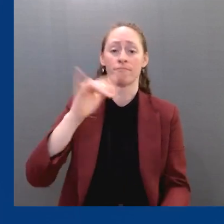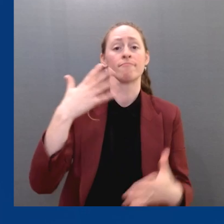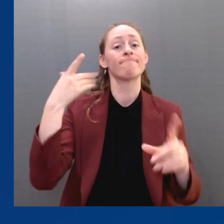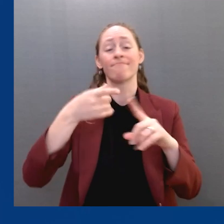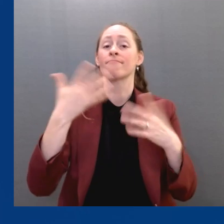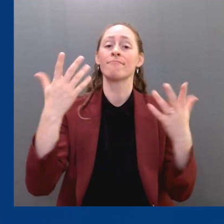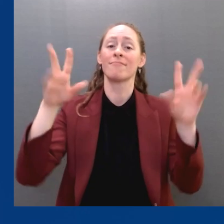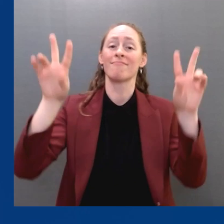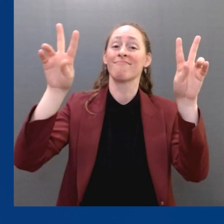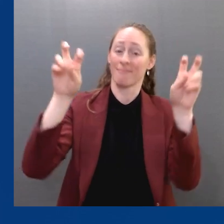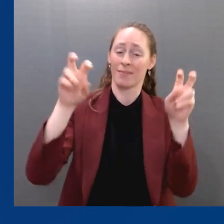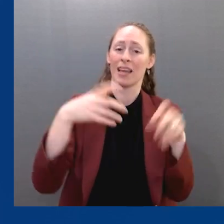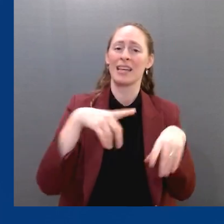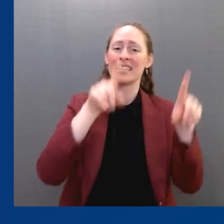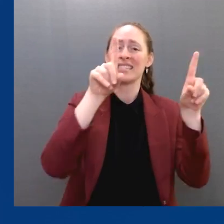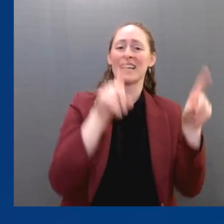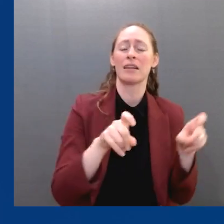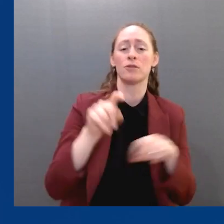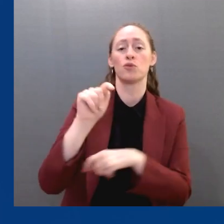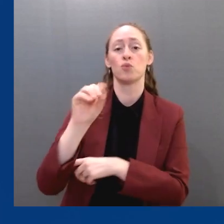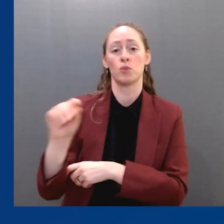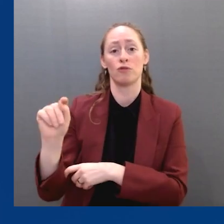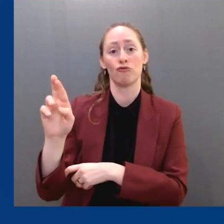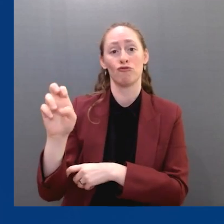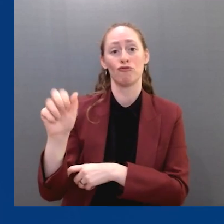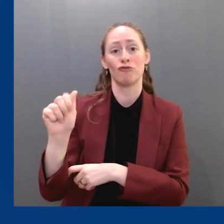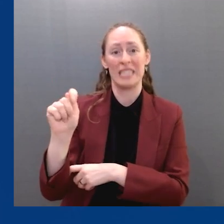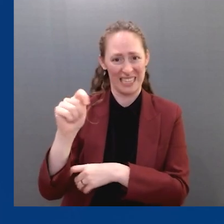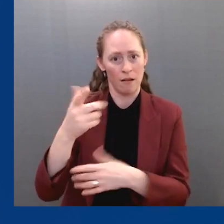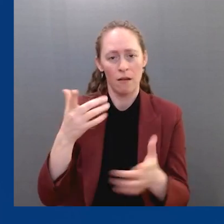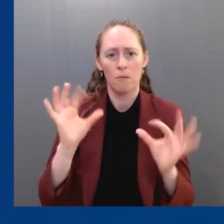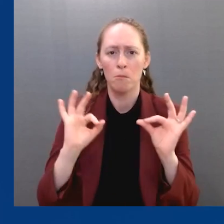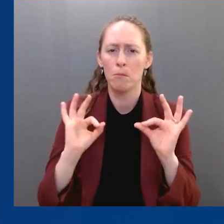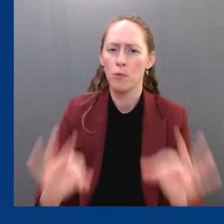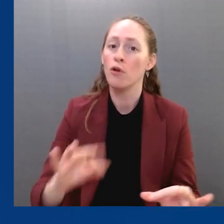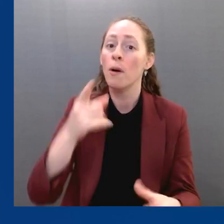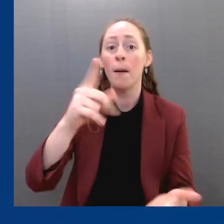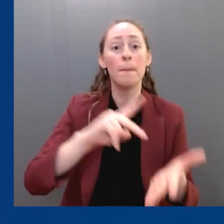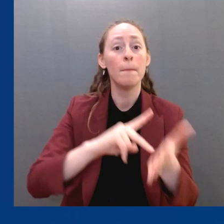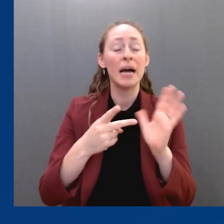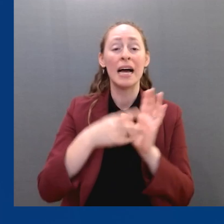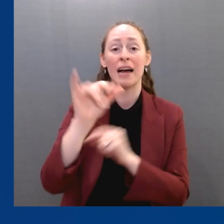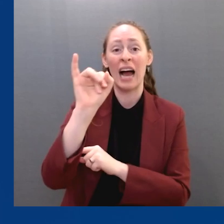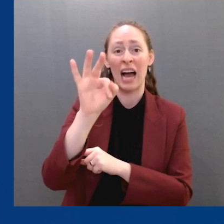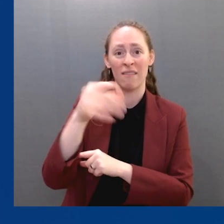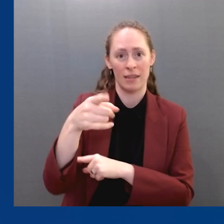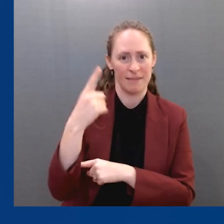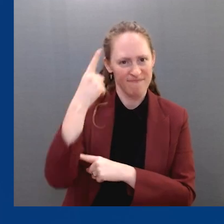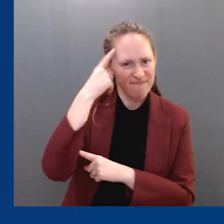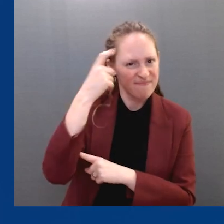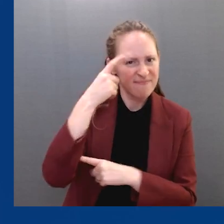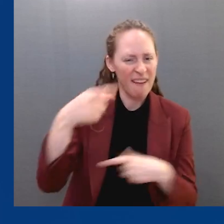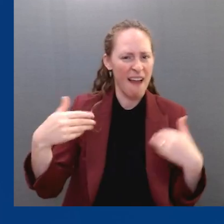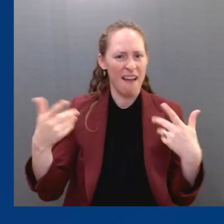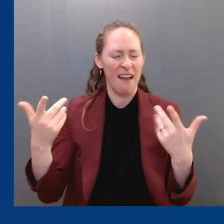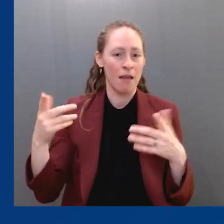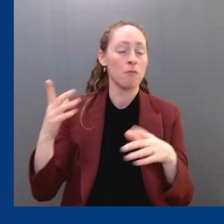These sites are great. People can walk in. They can get tested if they're positive. They can speak with a medical provider.